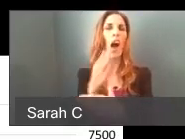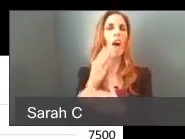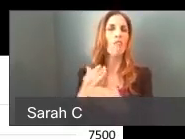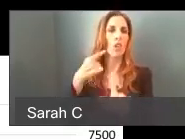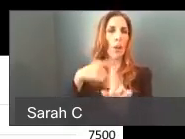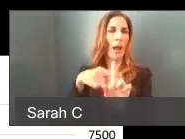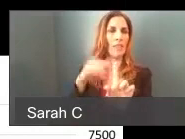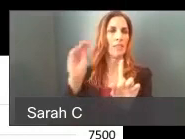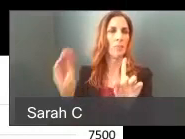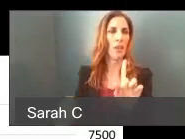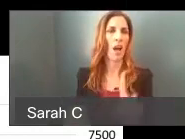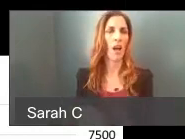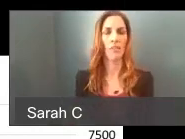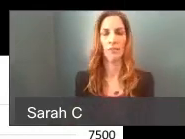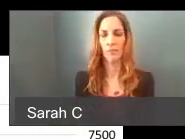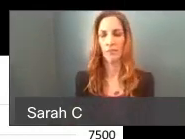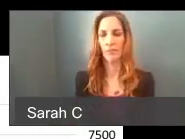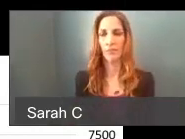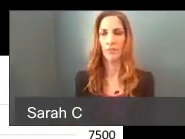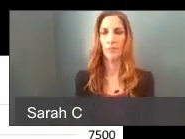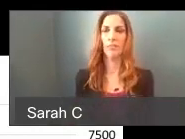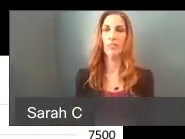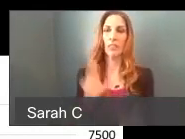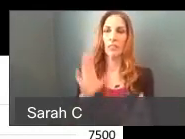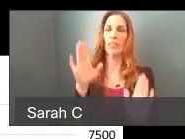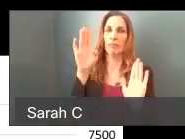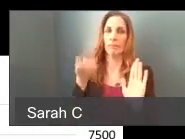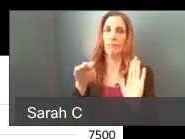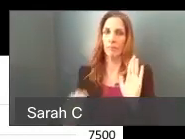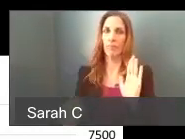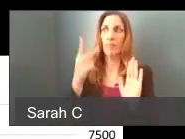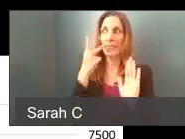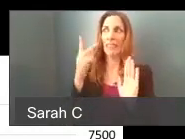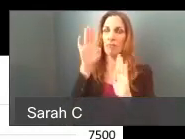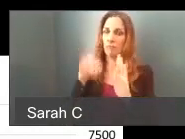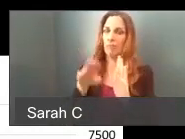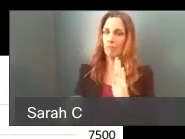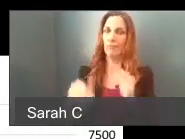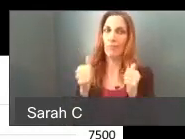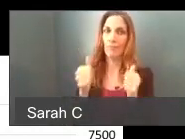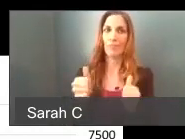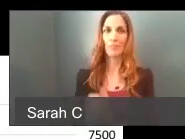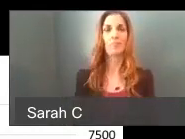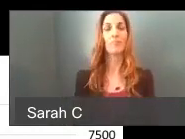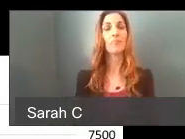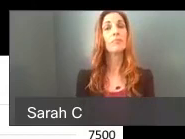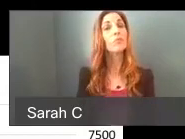you can see it is definitely taking a downward trend. As a reminder, a positivity rate below